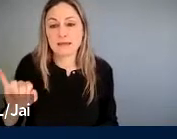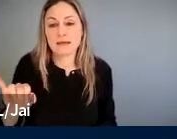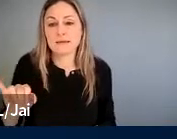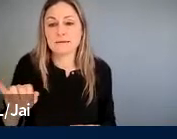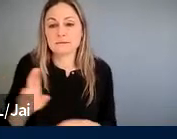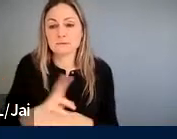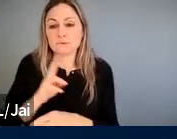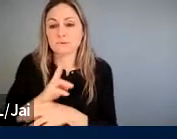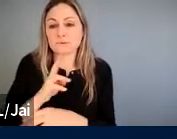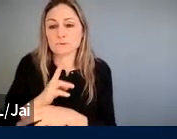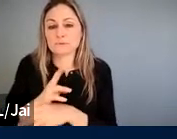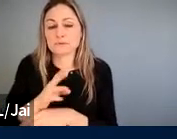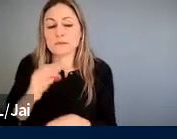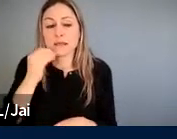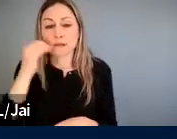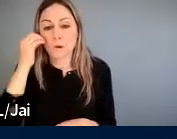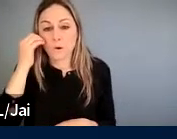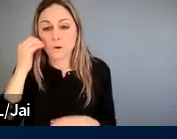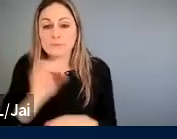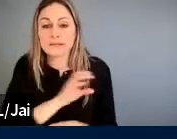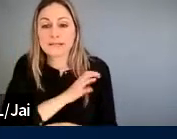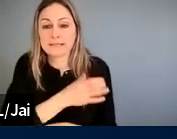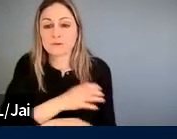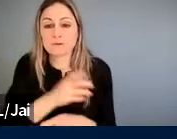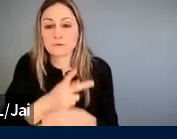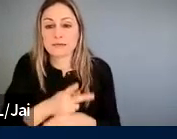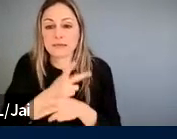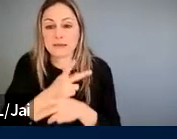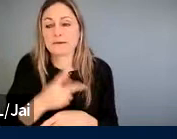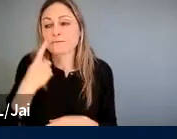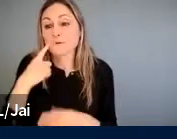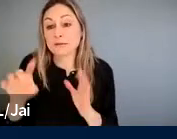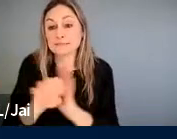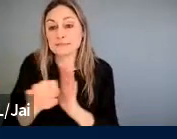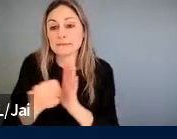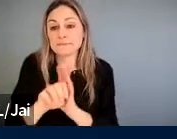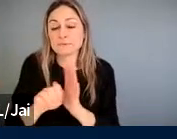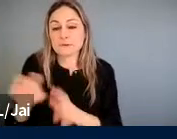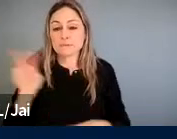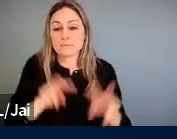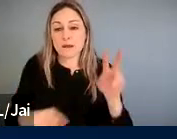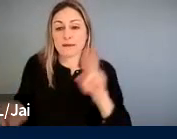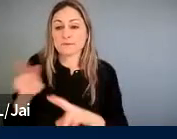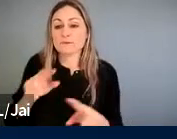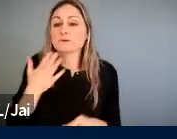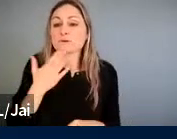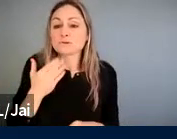in at home clinical care. For example, in monitoring a glucose level and administering